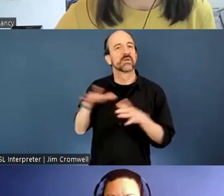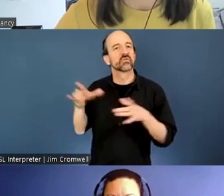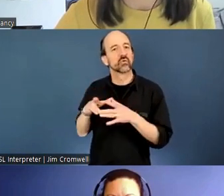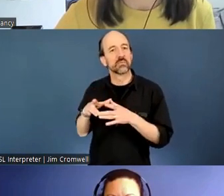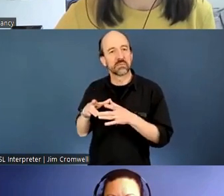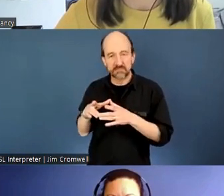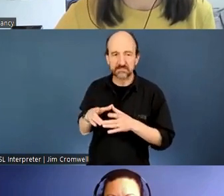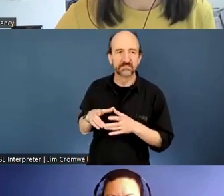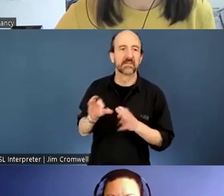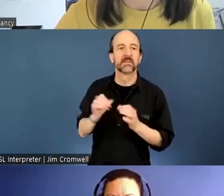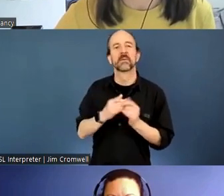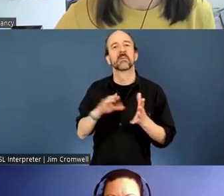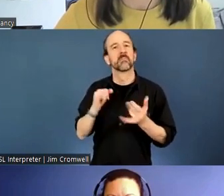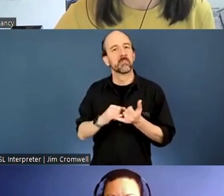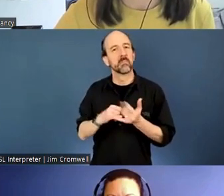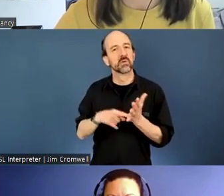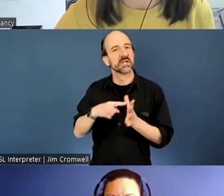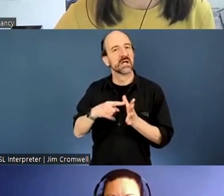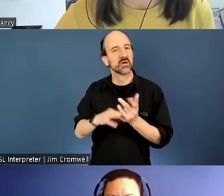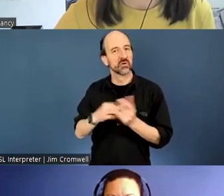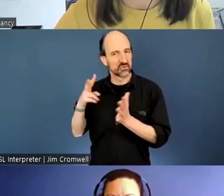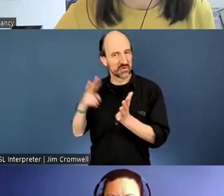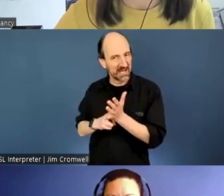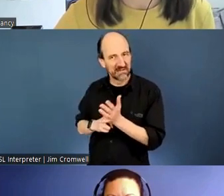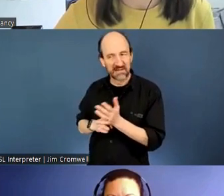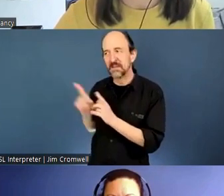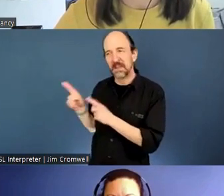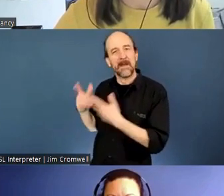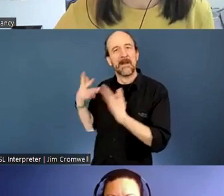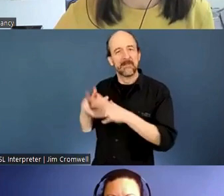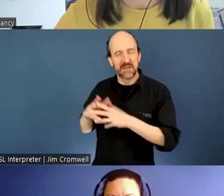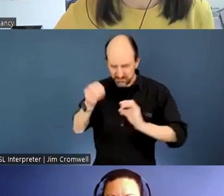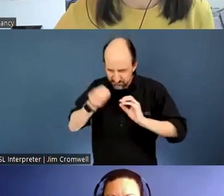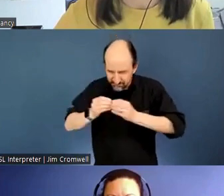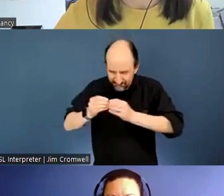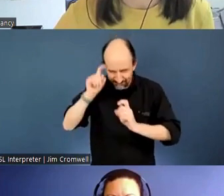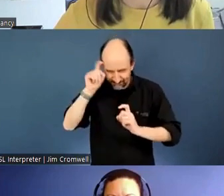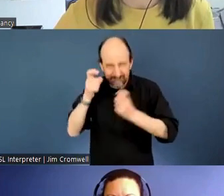ways they have used data to think through through and speak to those changes.